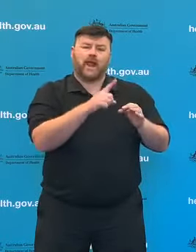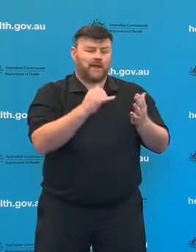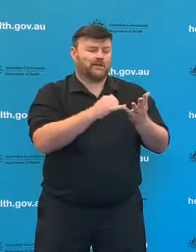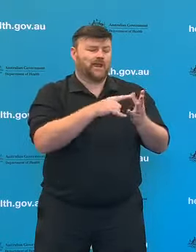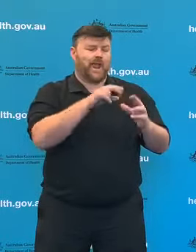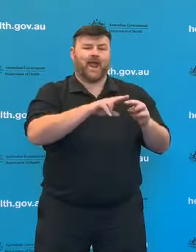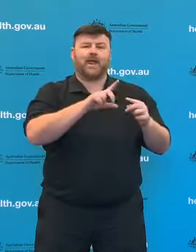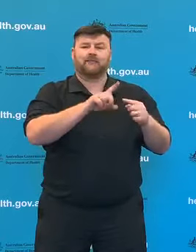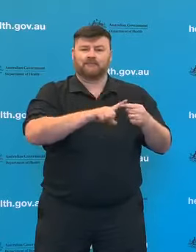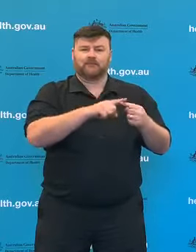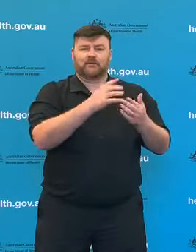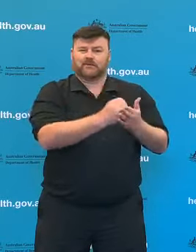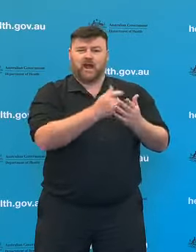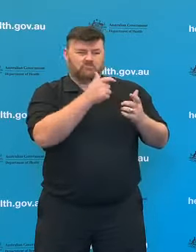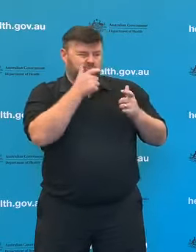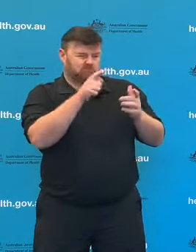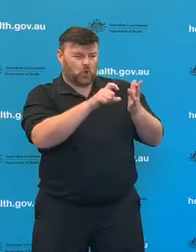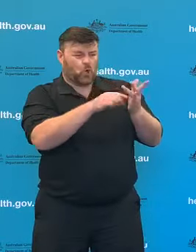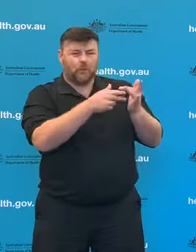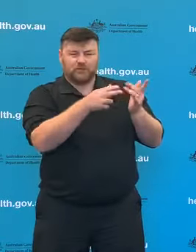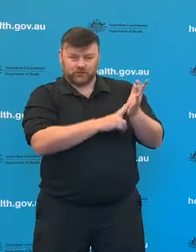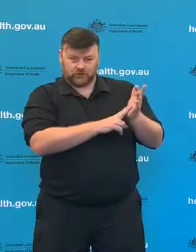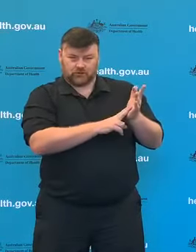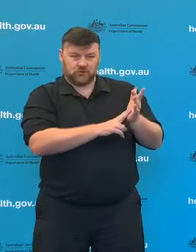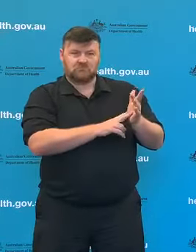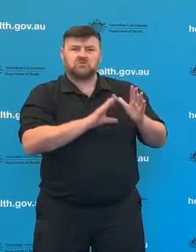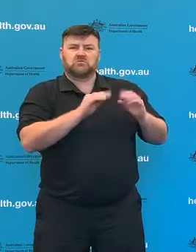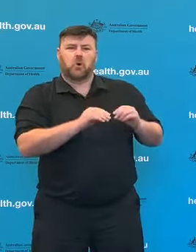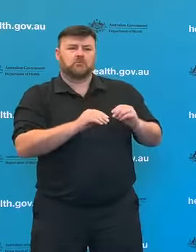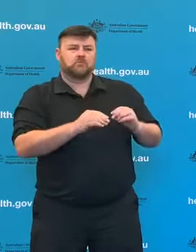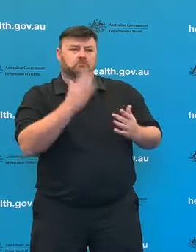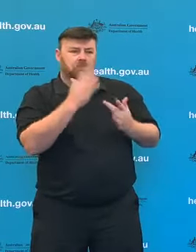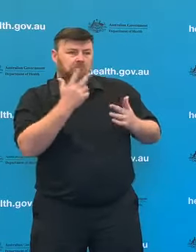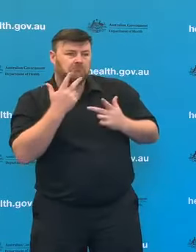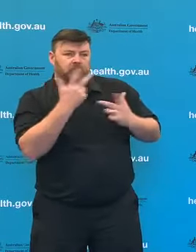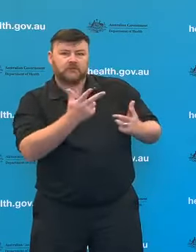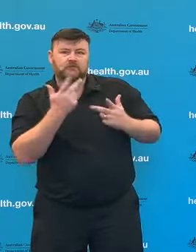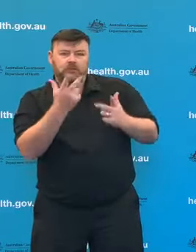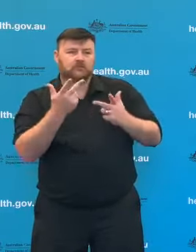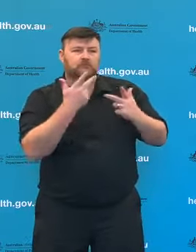unannounced visits to sites during the pandemic based on health